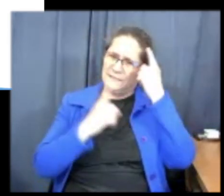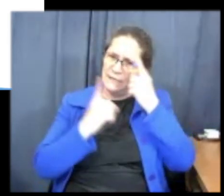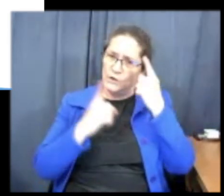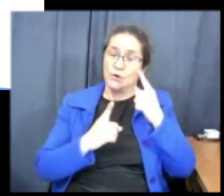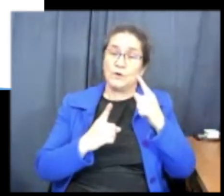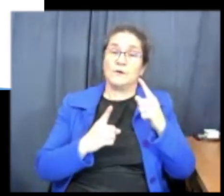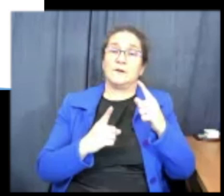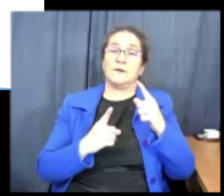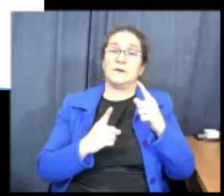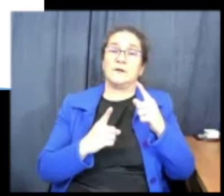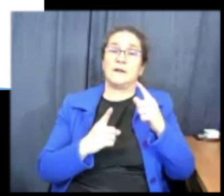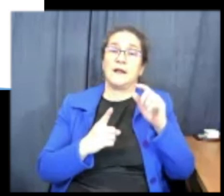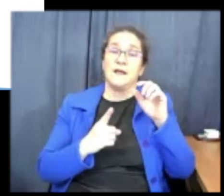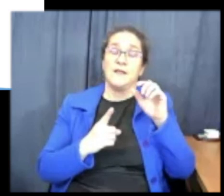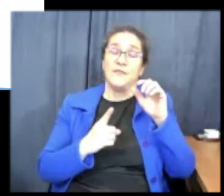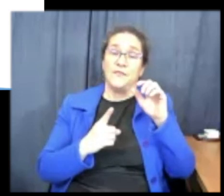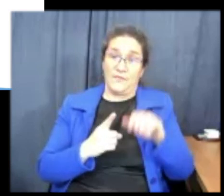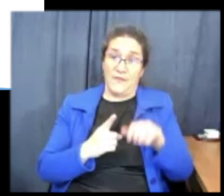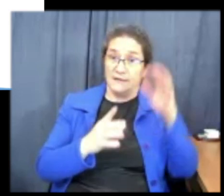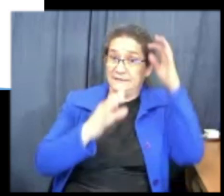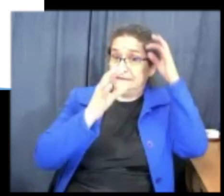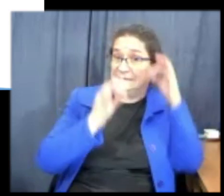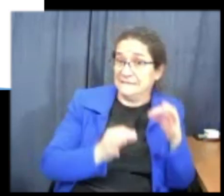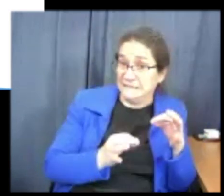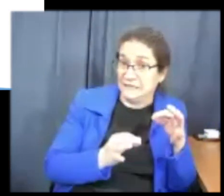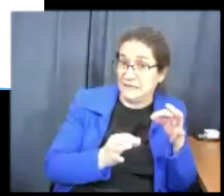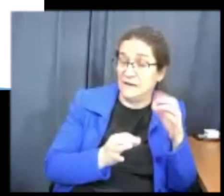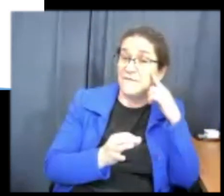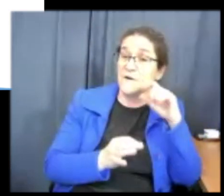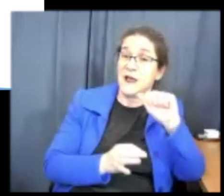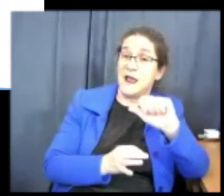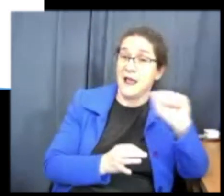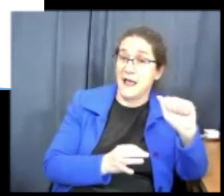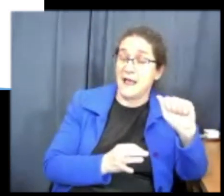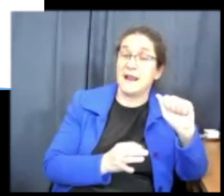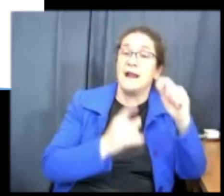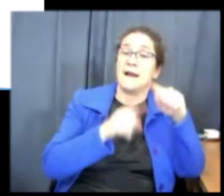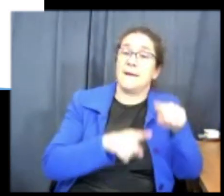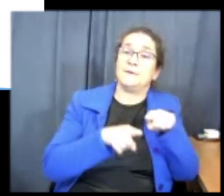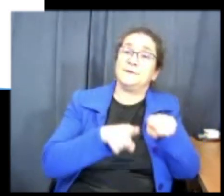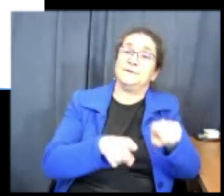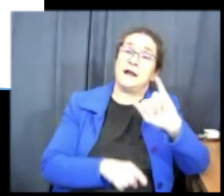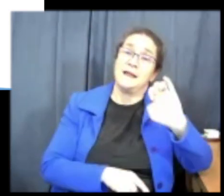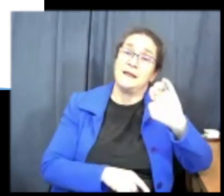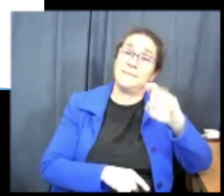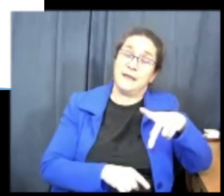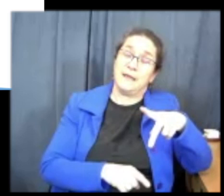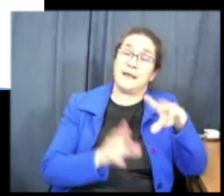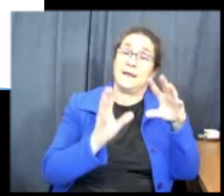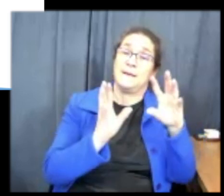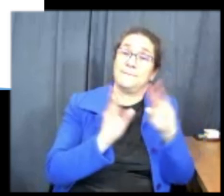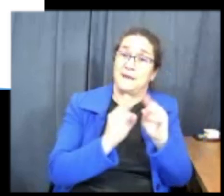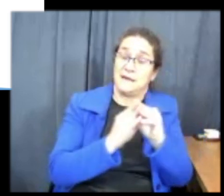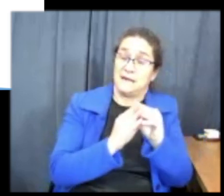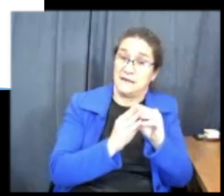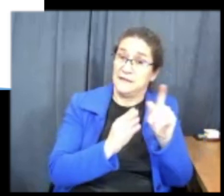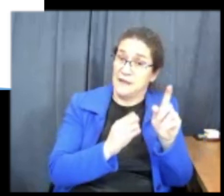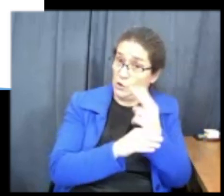to during the IEP meeting to determine if they were eligible to take the alternate assessment an I think Shawna is going to take a minute